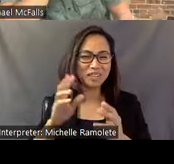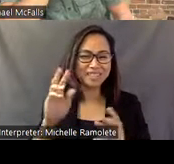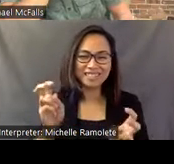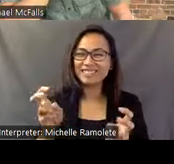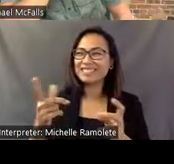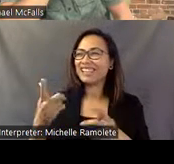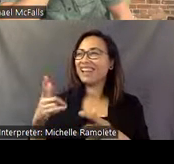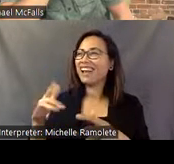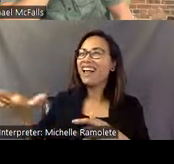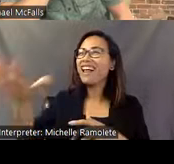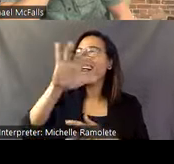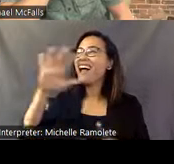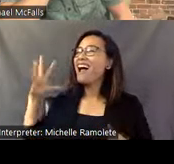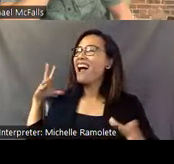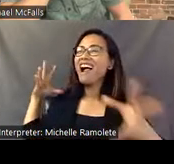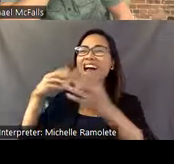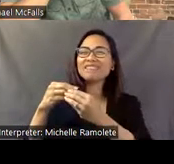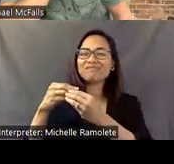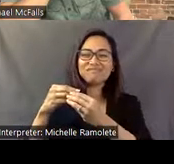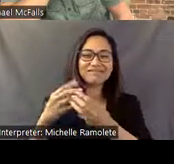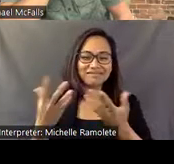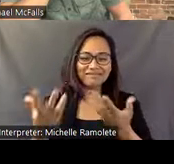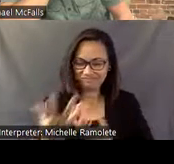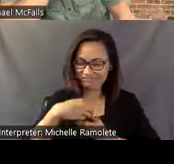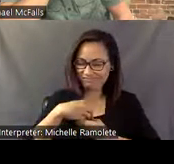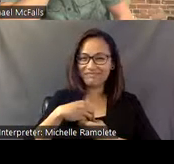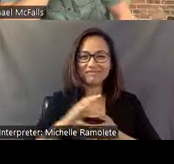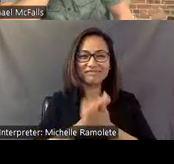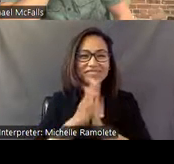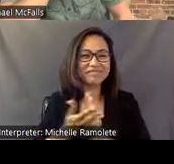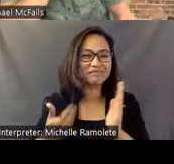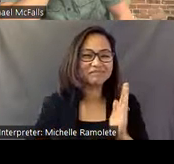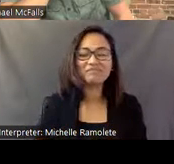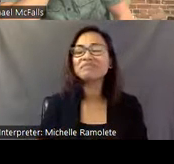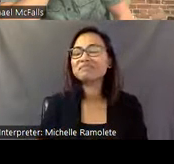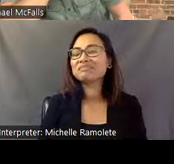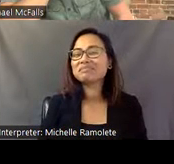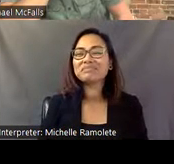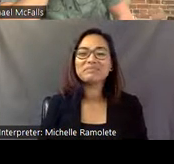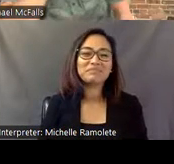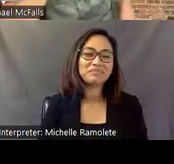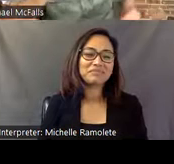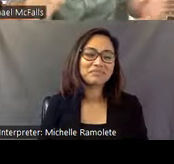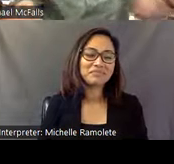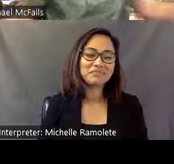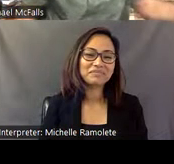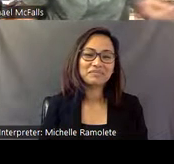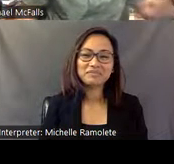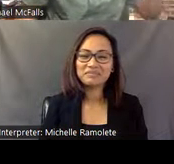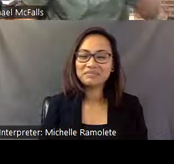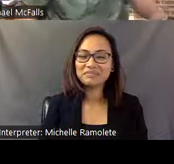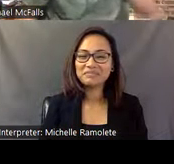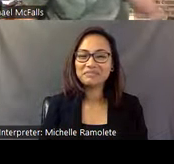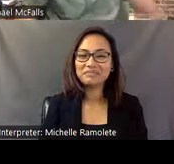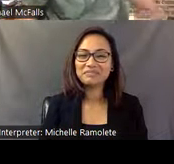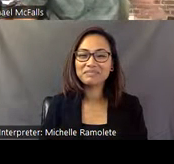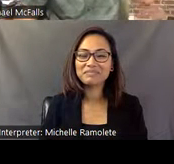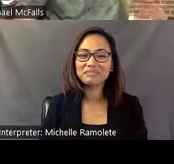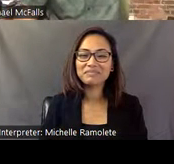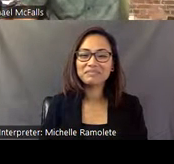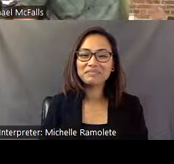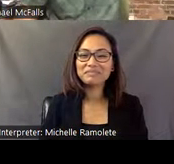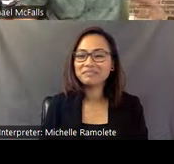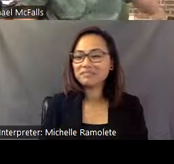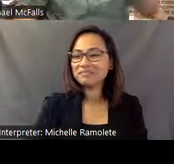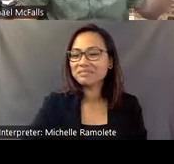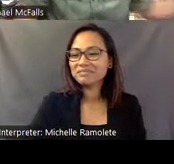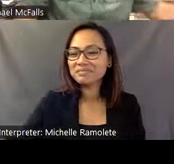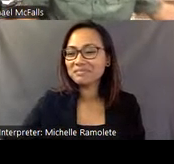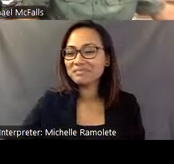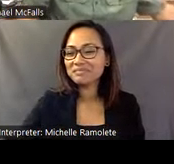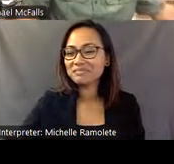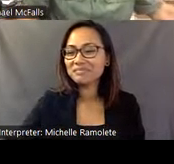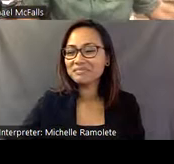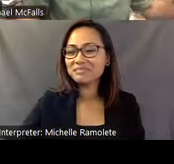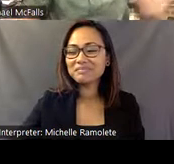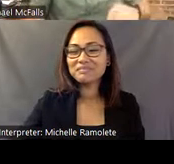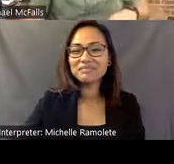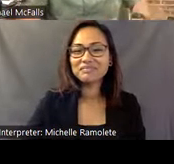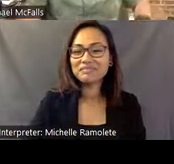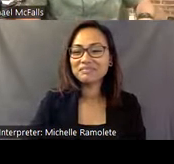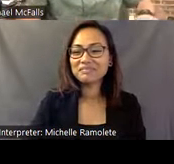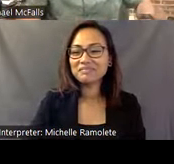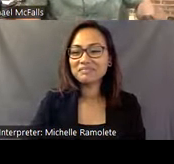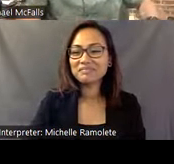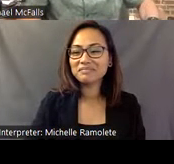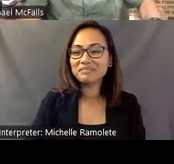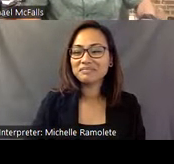? Some days you're riding that lucky end ?